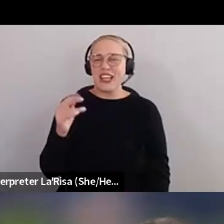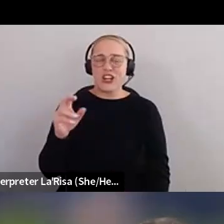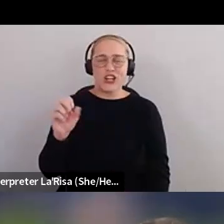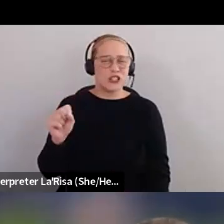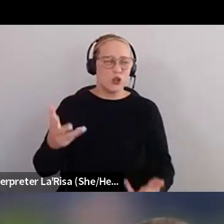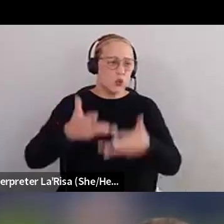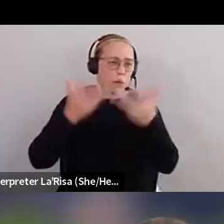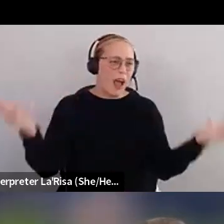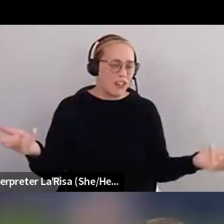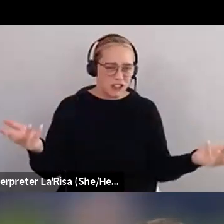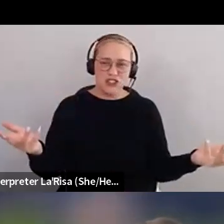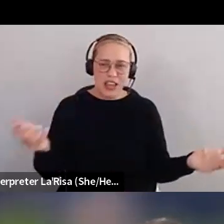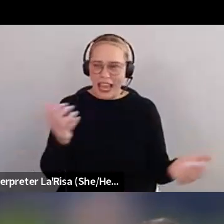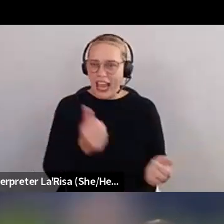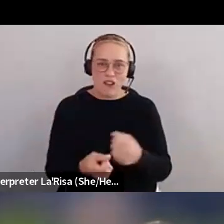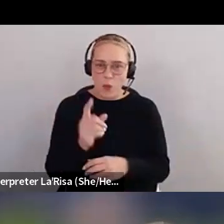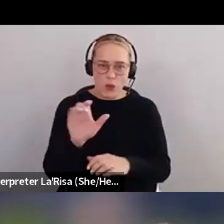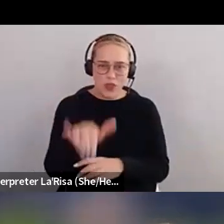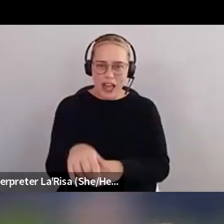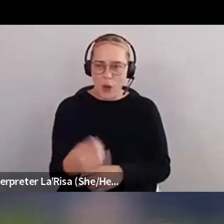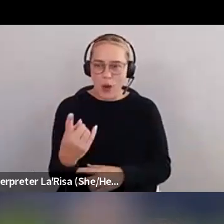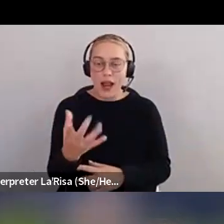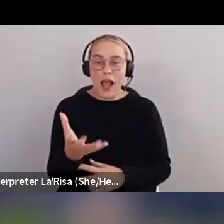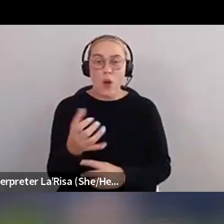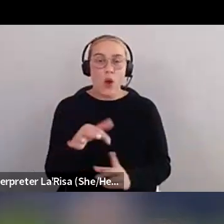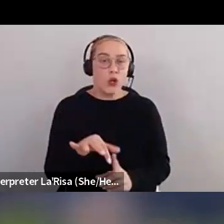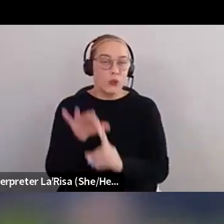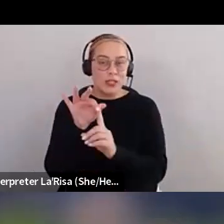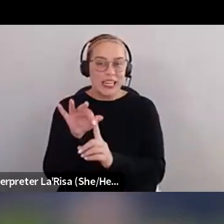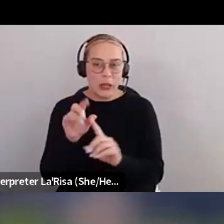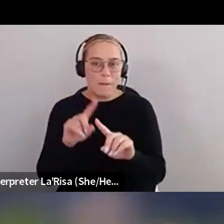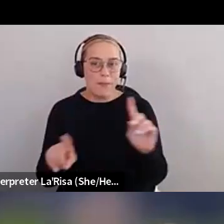candy. I don't care who you ask, look it up. I think Snickers is just way